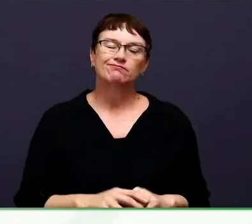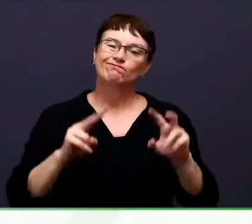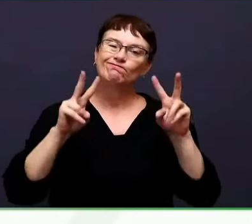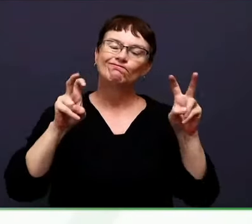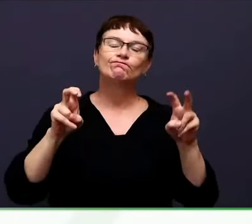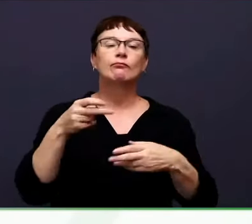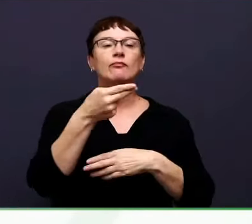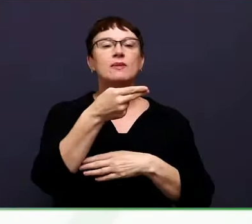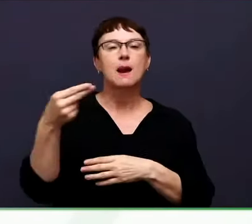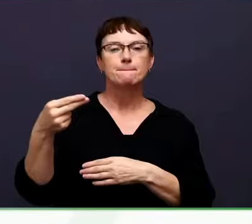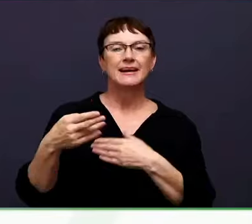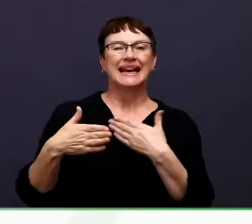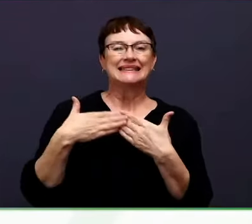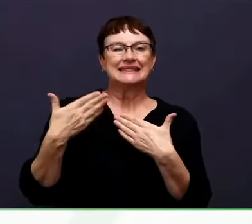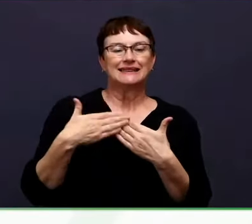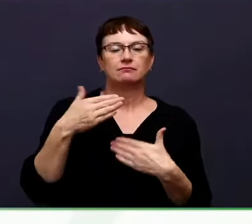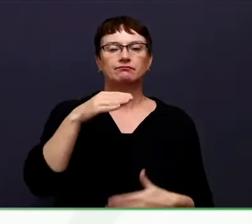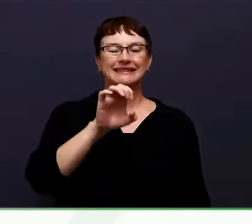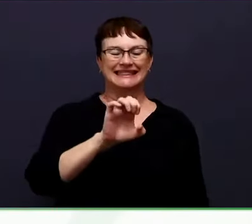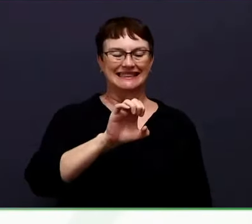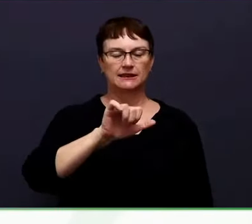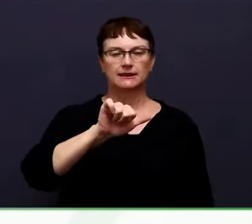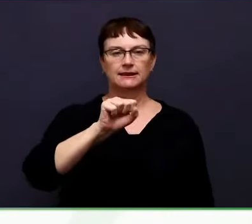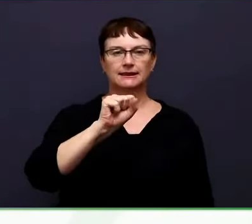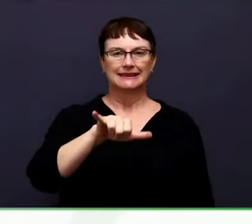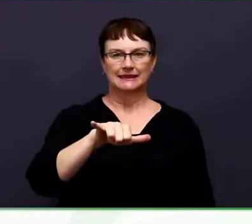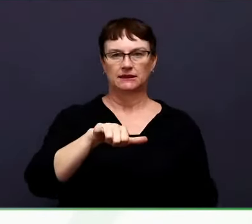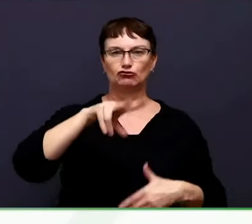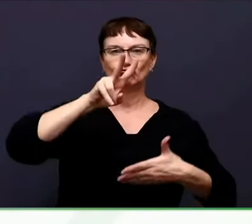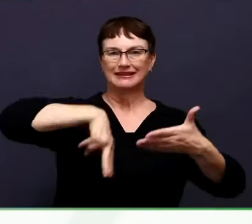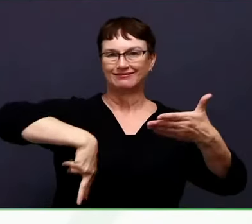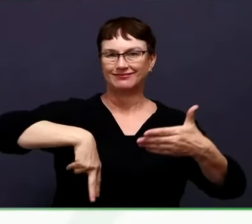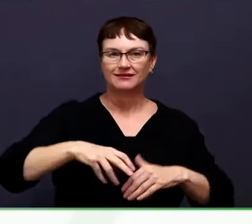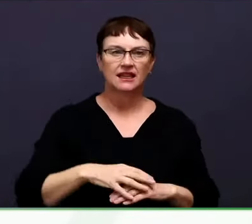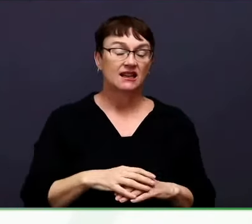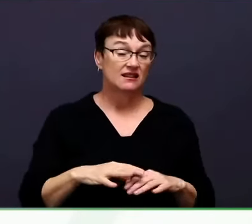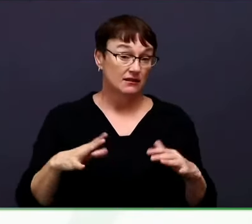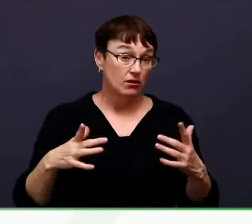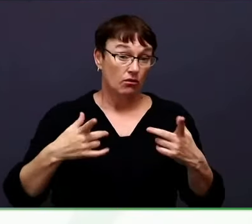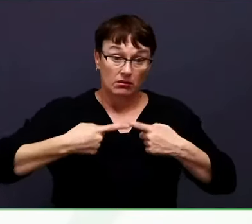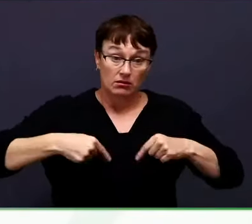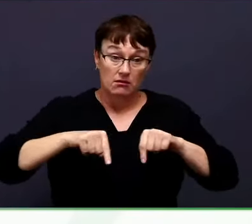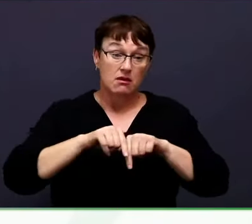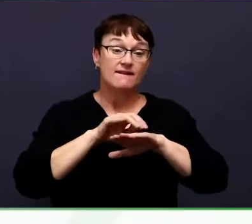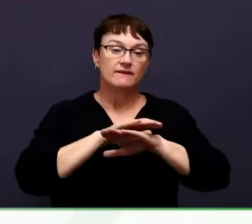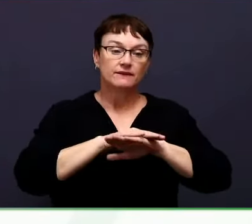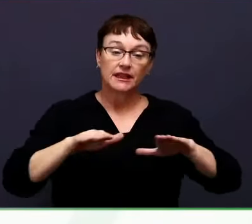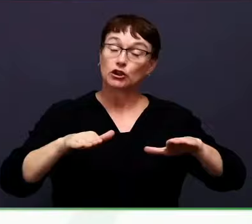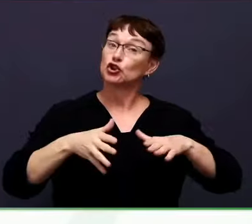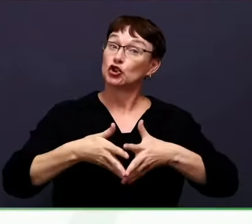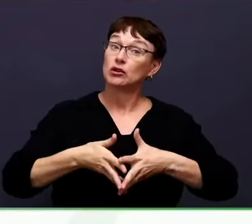As a service to the party's local branches, we have produced an online education easy read for politicians.